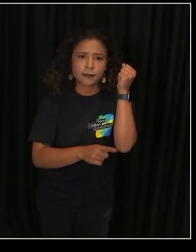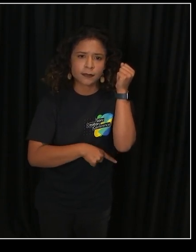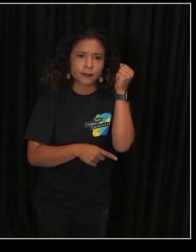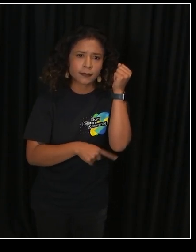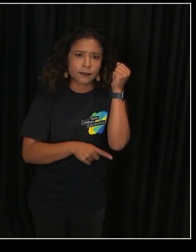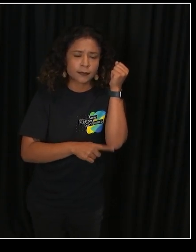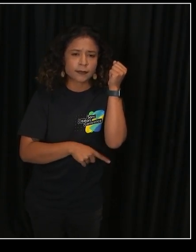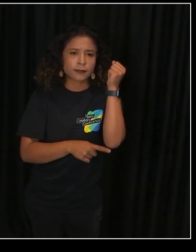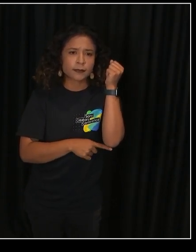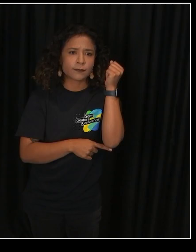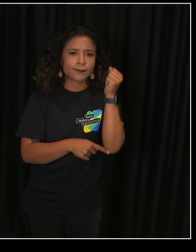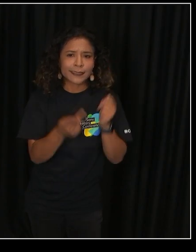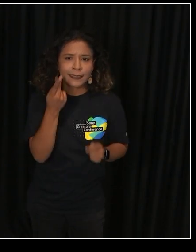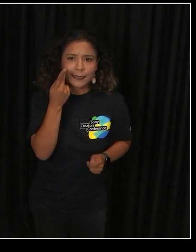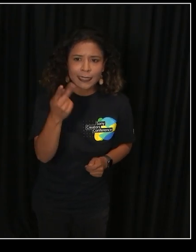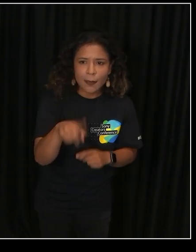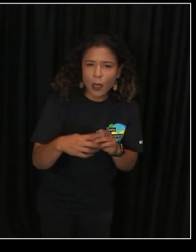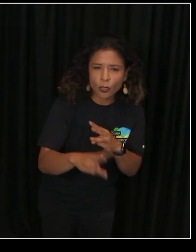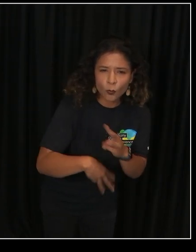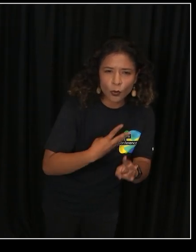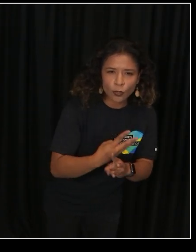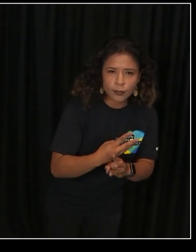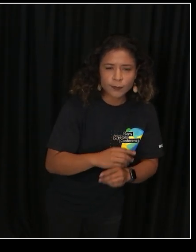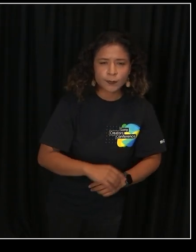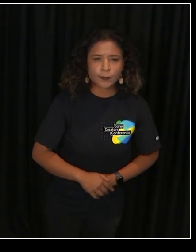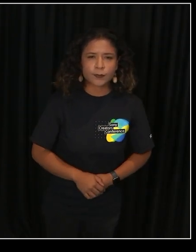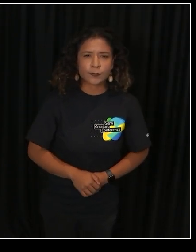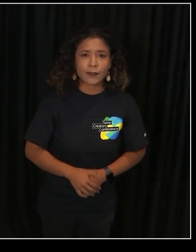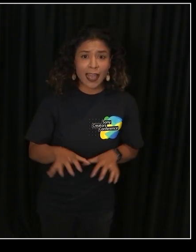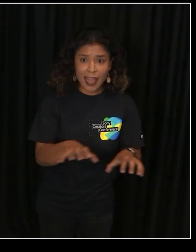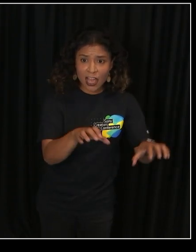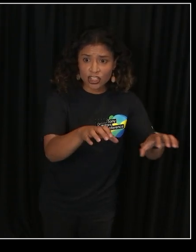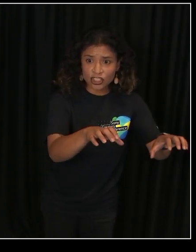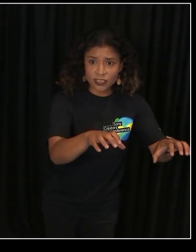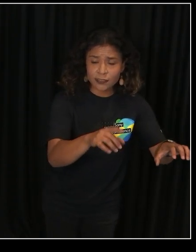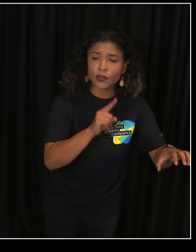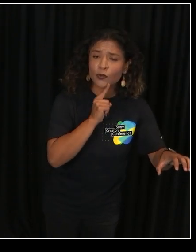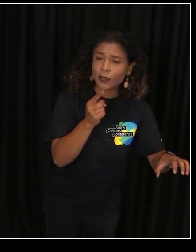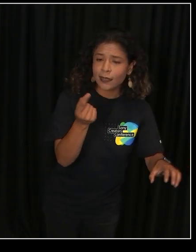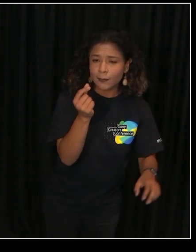And then what can it see about the world? The actions in this case are actually pretty straightforward